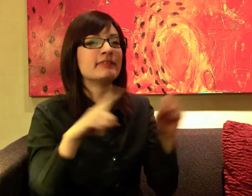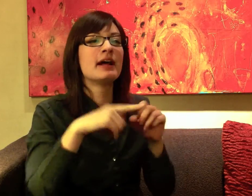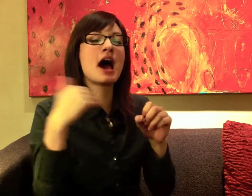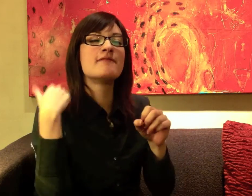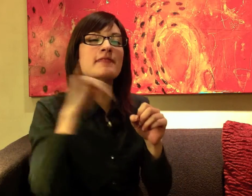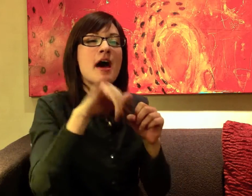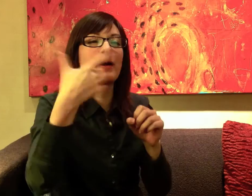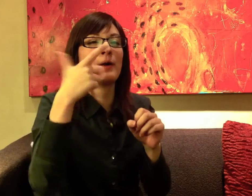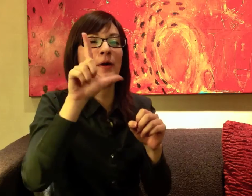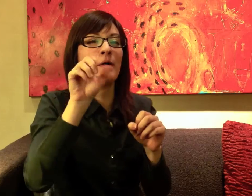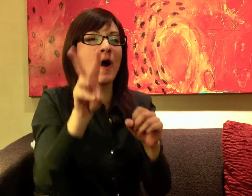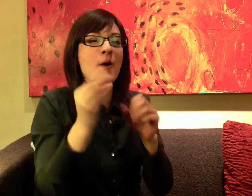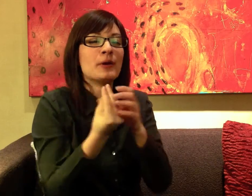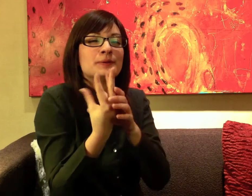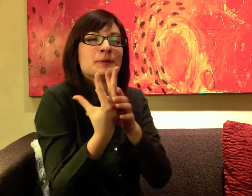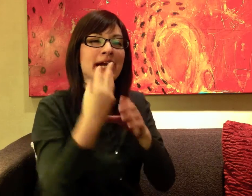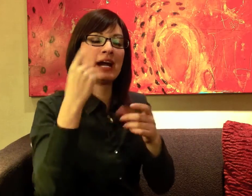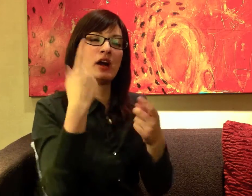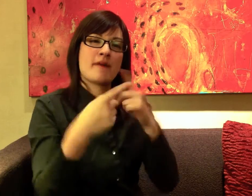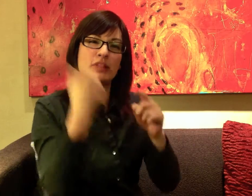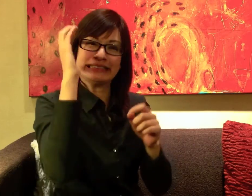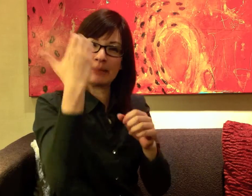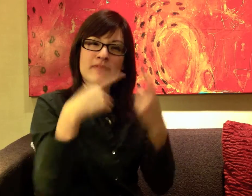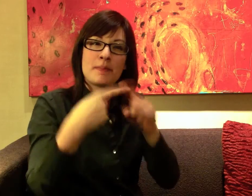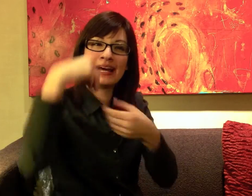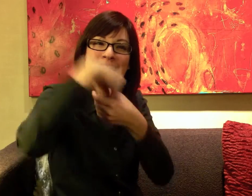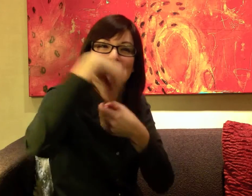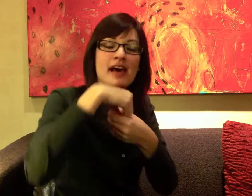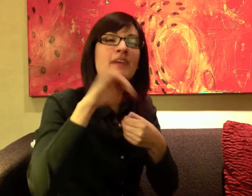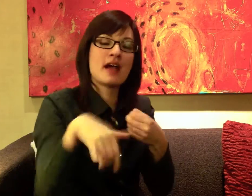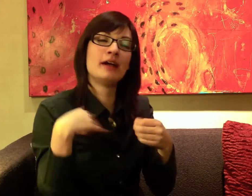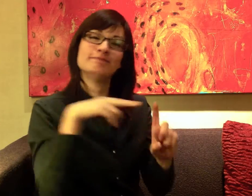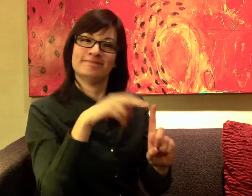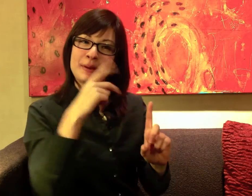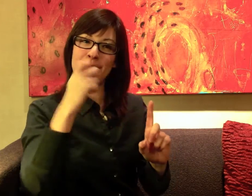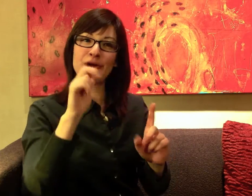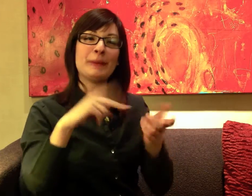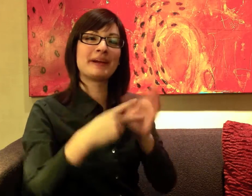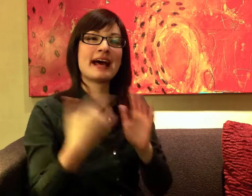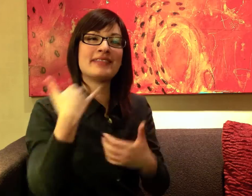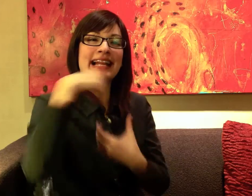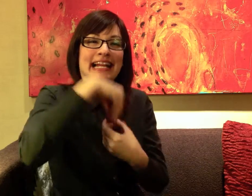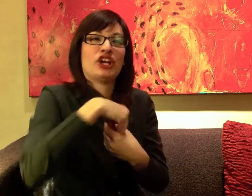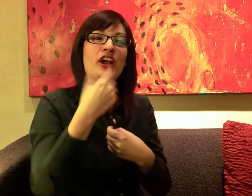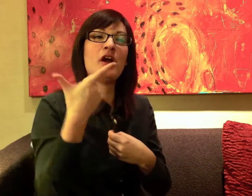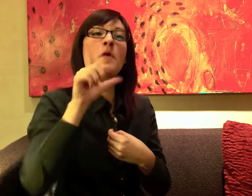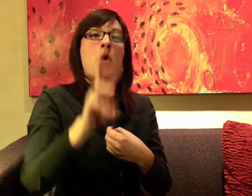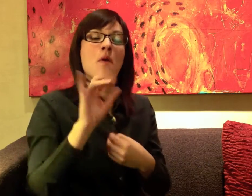it has that glow that appears to come from the inside. I see a pearl has an inner glow